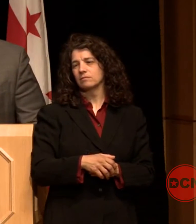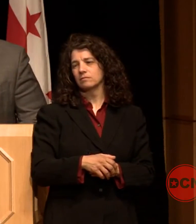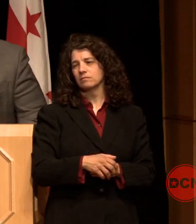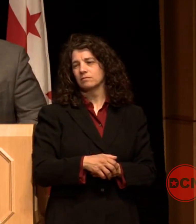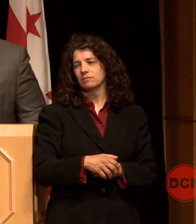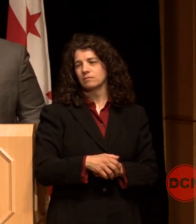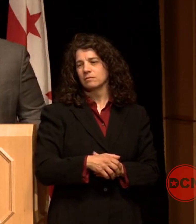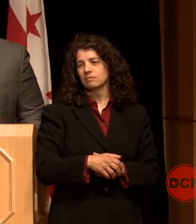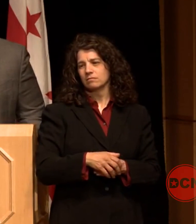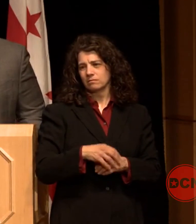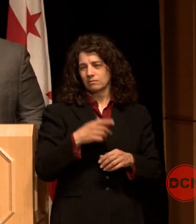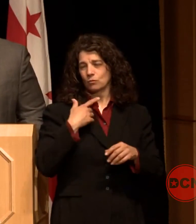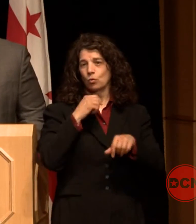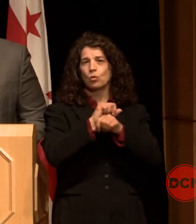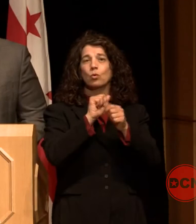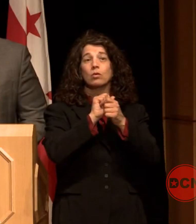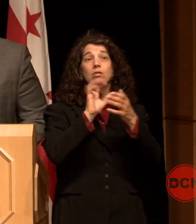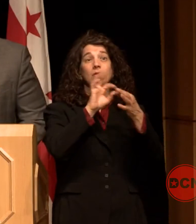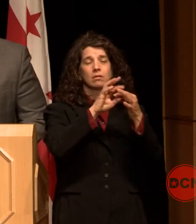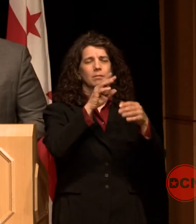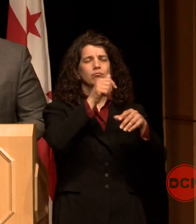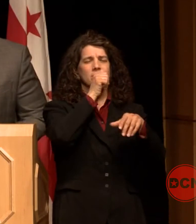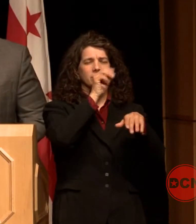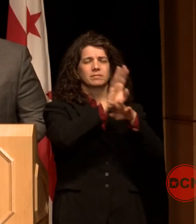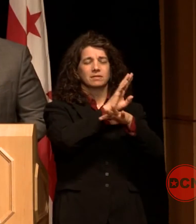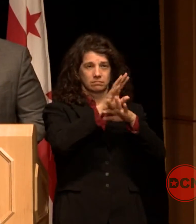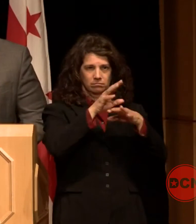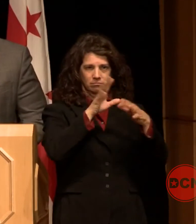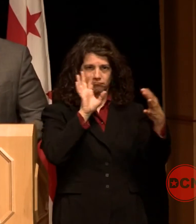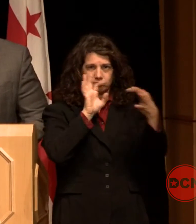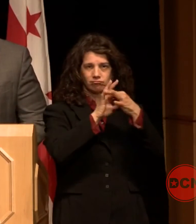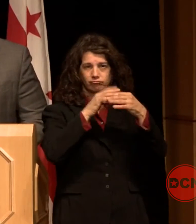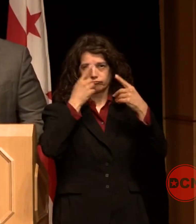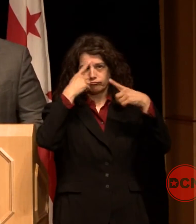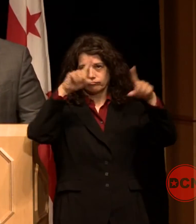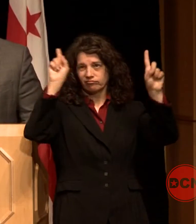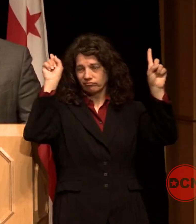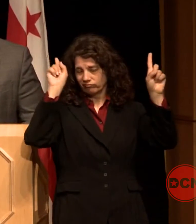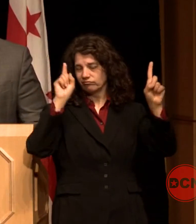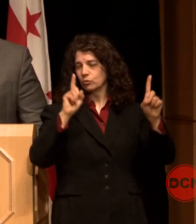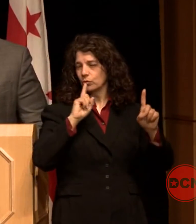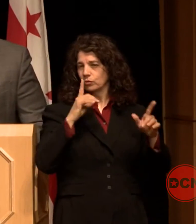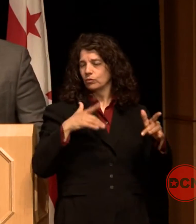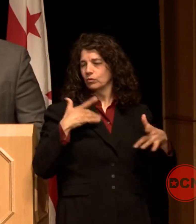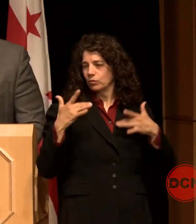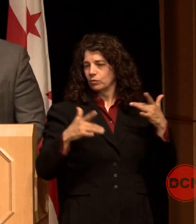WE HAVE MANY UPCOMING PROJECTS BUT I WOULD LIKE TO BRIEFLY HIGHLIGHT THREE OF THOSE FOR YOU THIS MORNING.